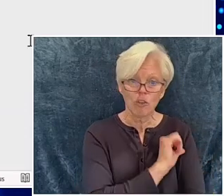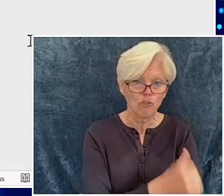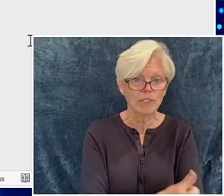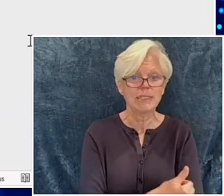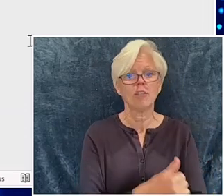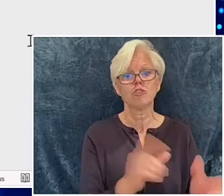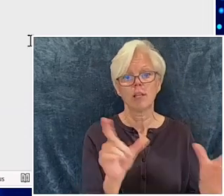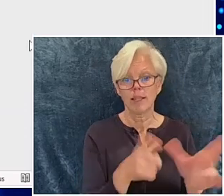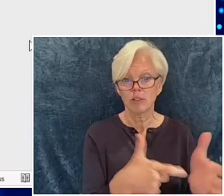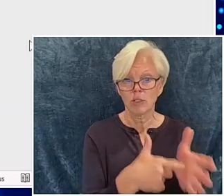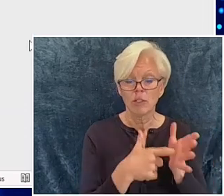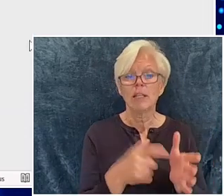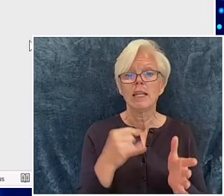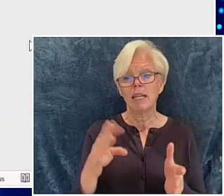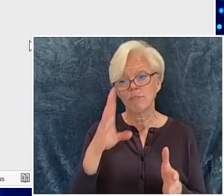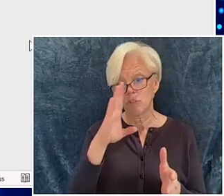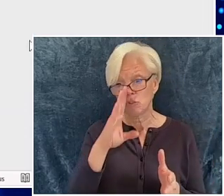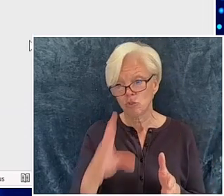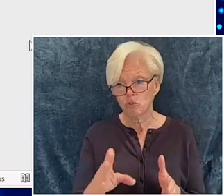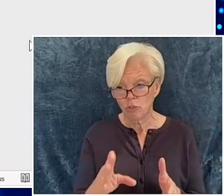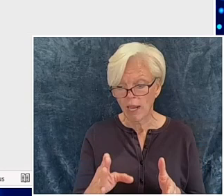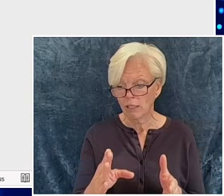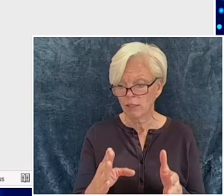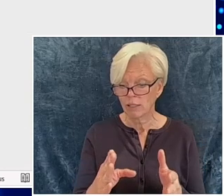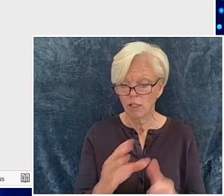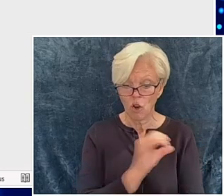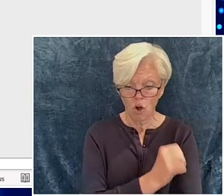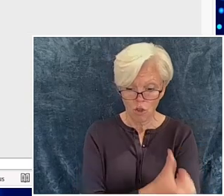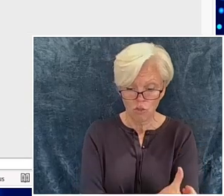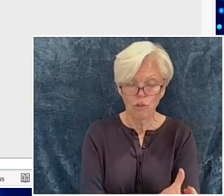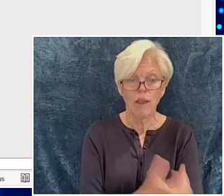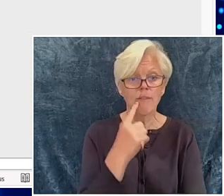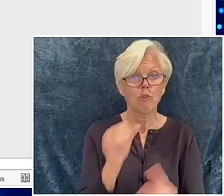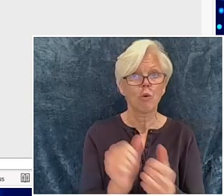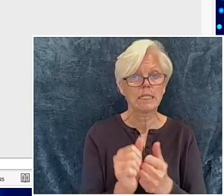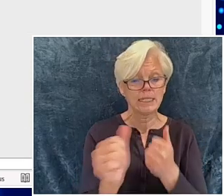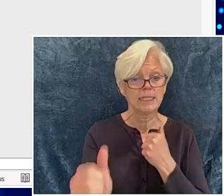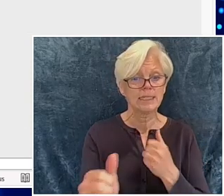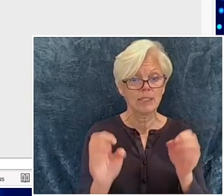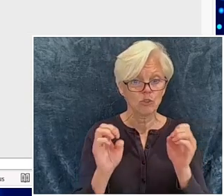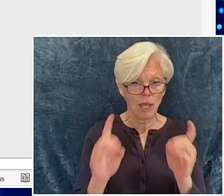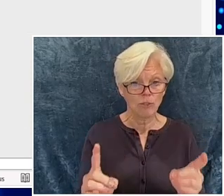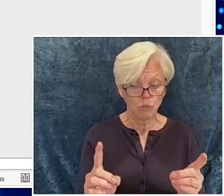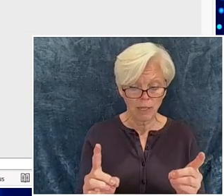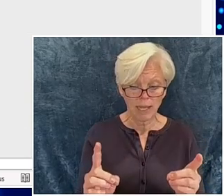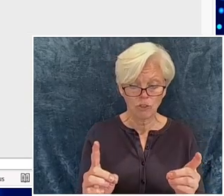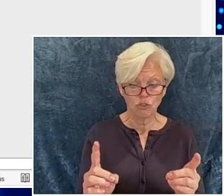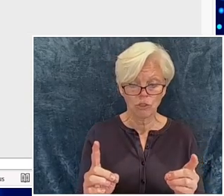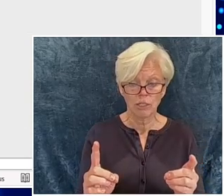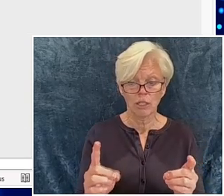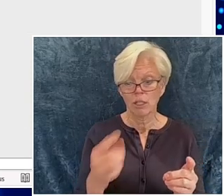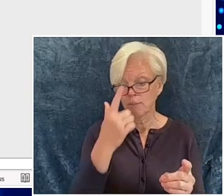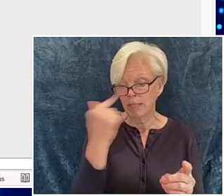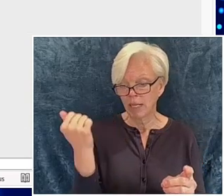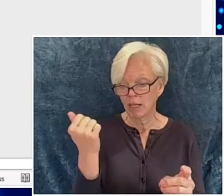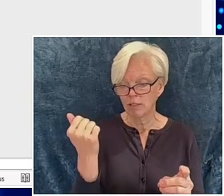directly authorized through [inaudible 00:59:27] for distance education either because you can't be covered by